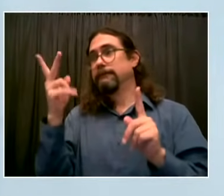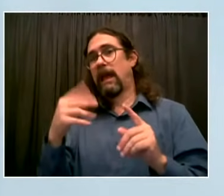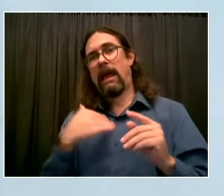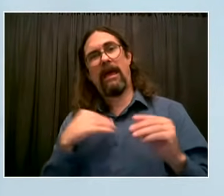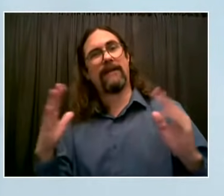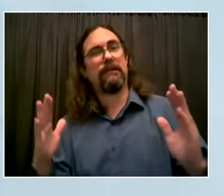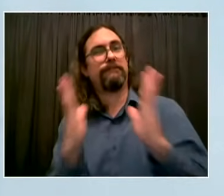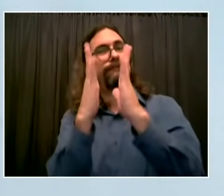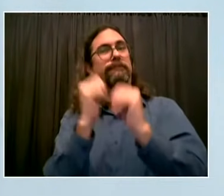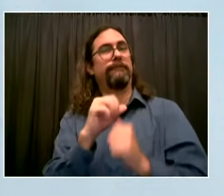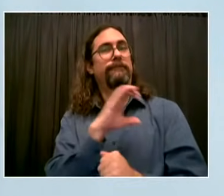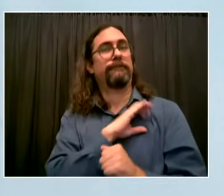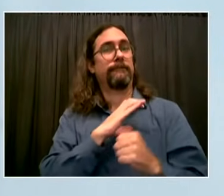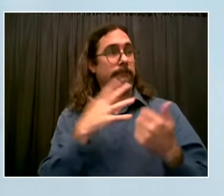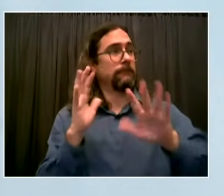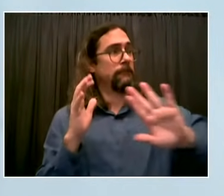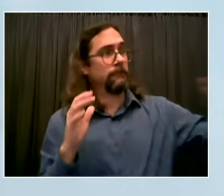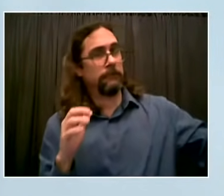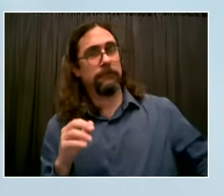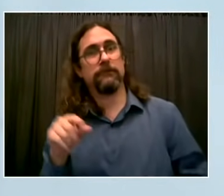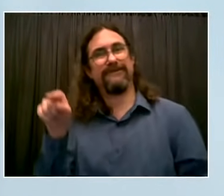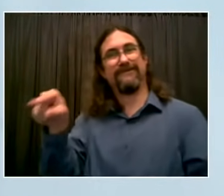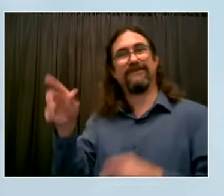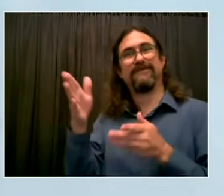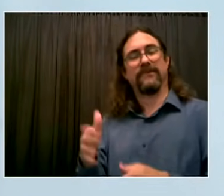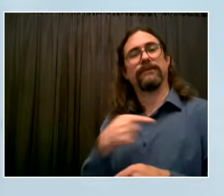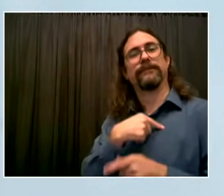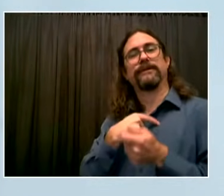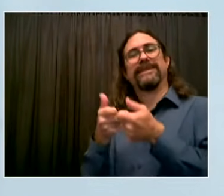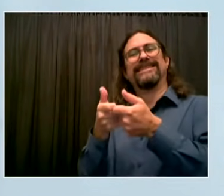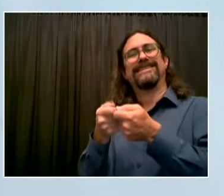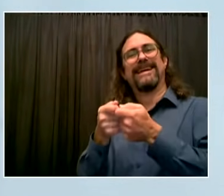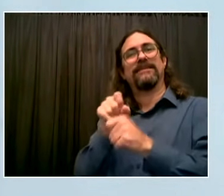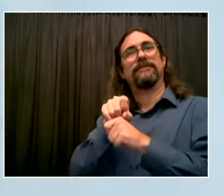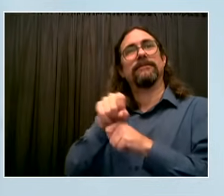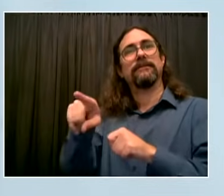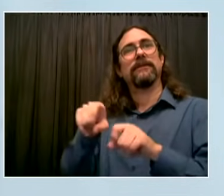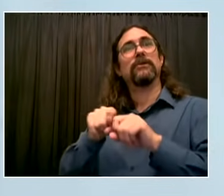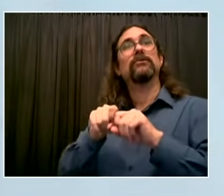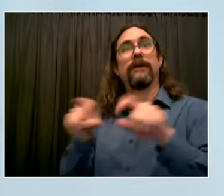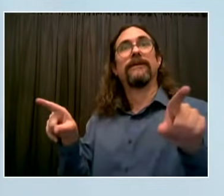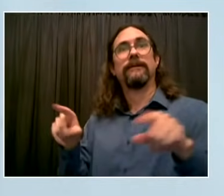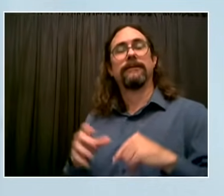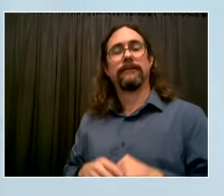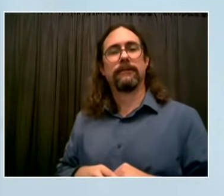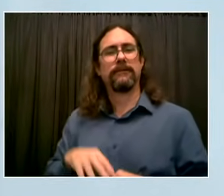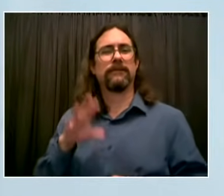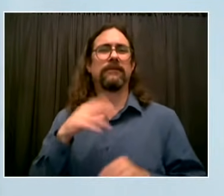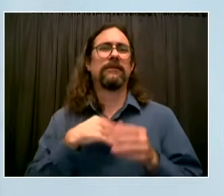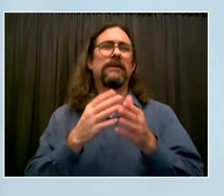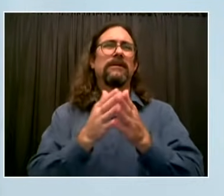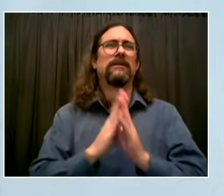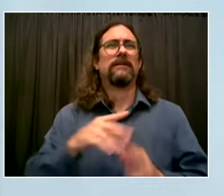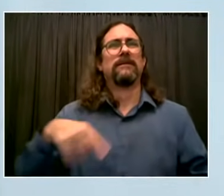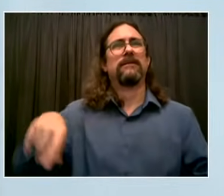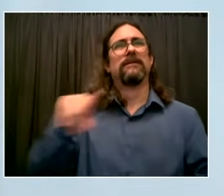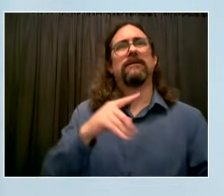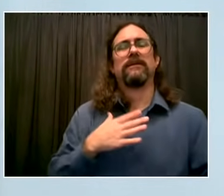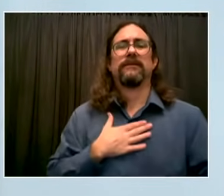ENCOURAGE YOUR PARTICIPATION. WHY? BECAUSE THIS IS HOW WE MOVE FORWARD. THIS IS HOW WE LRNEA GAPS AND SERVICES, YOUR INTERACTION WITH